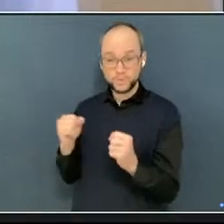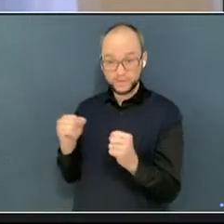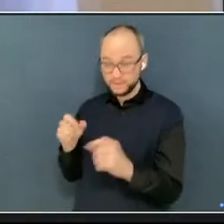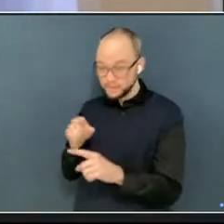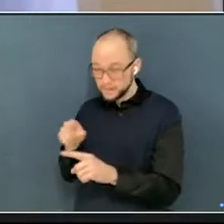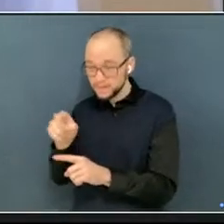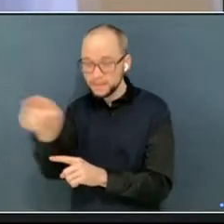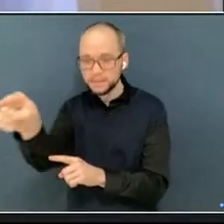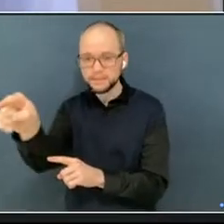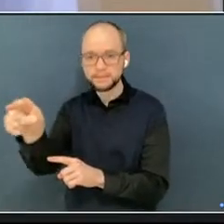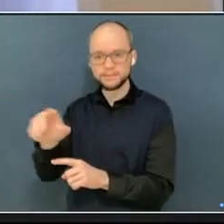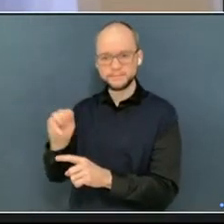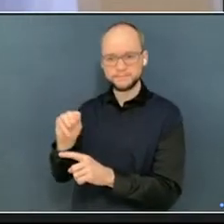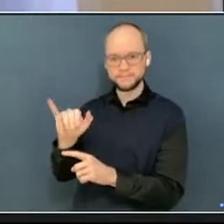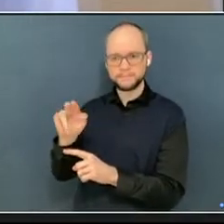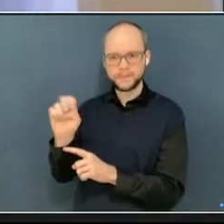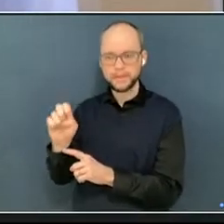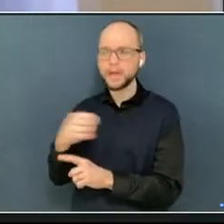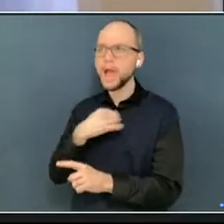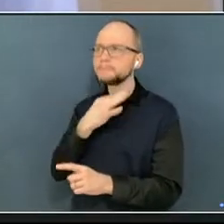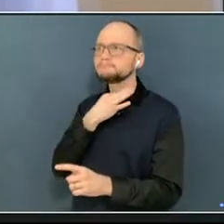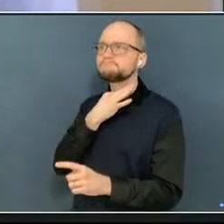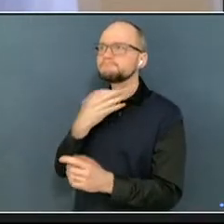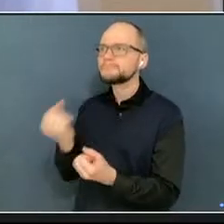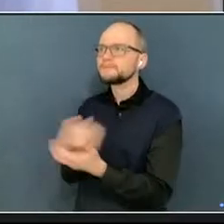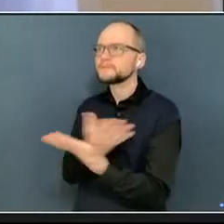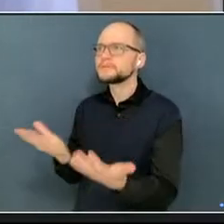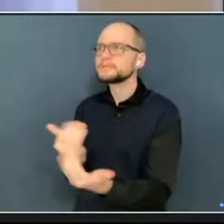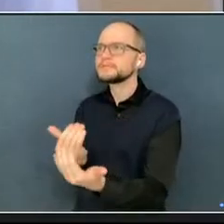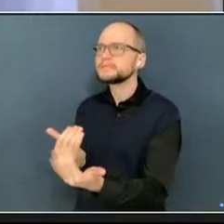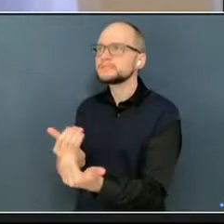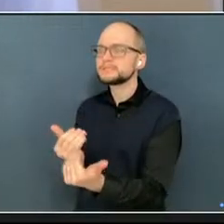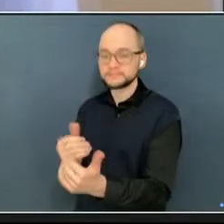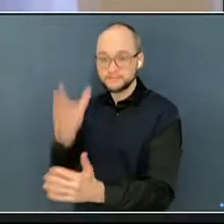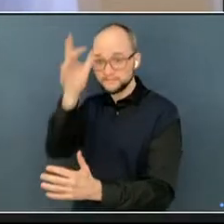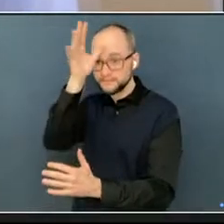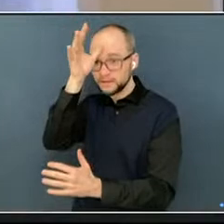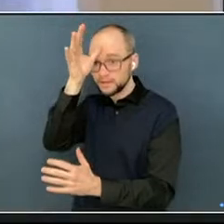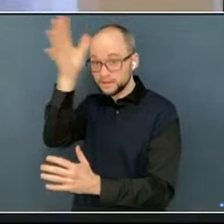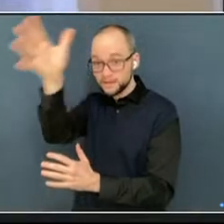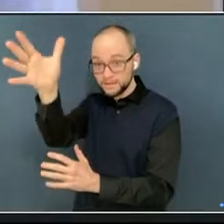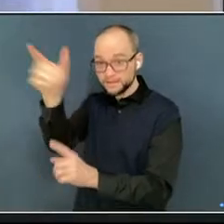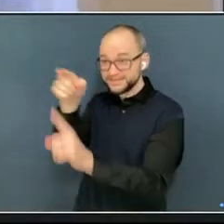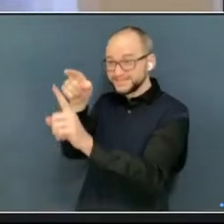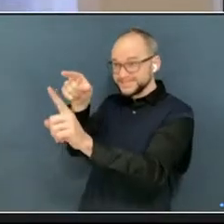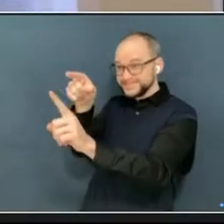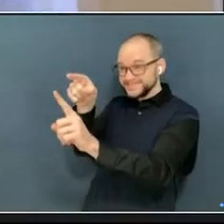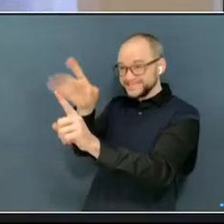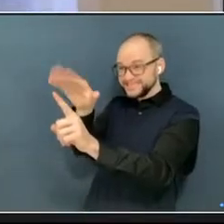I wanted to know all the particulars of this matter so I plied my grandfather with more questions that I so dared I asked him if